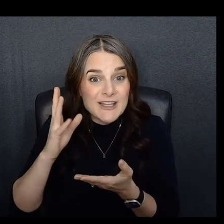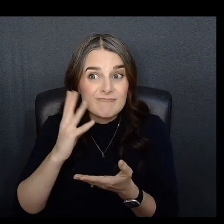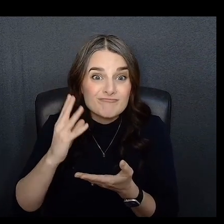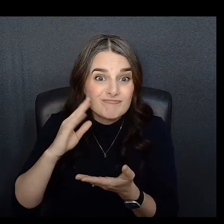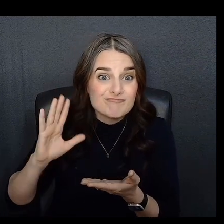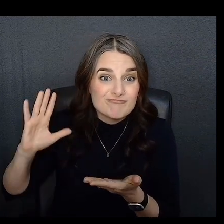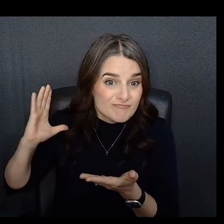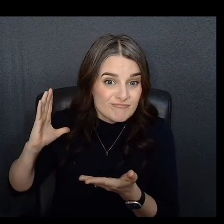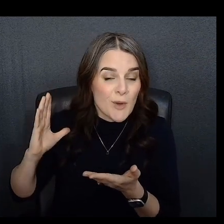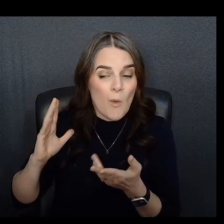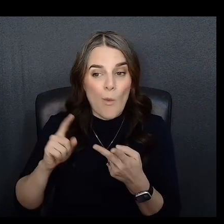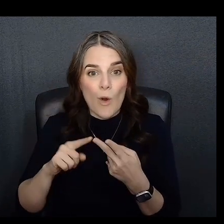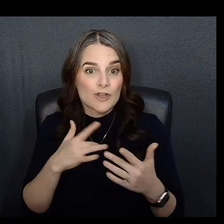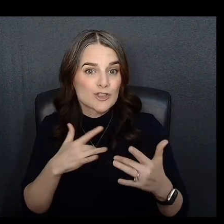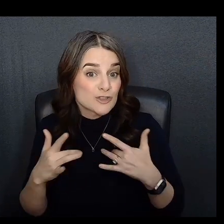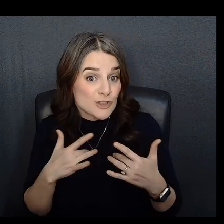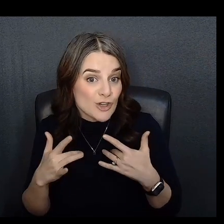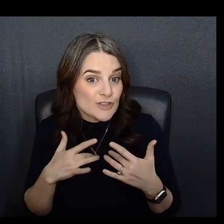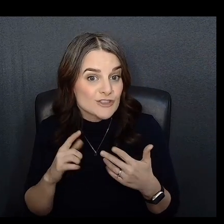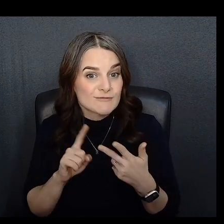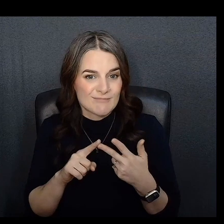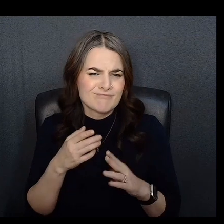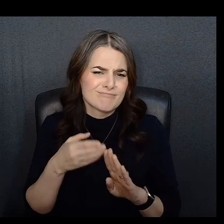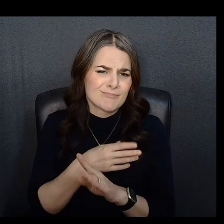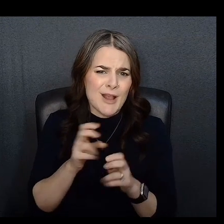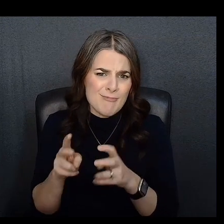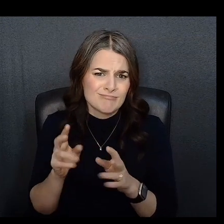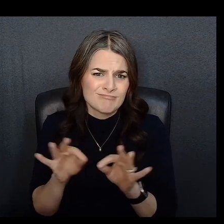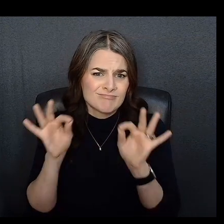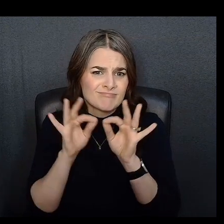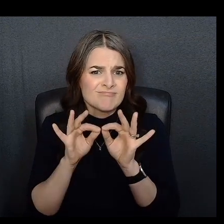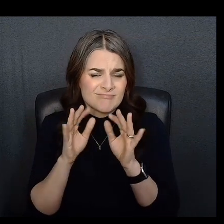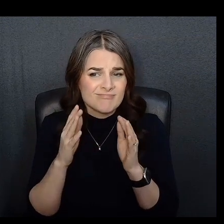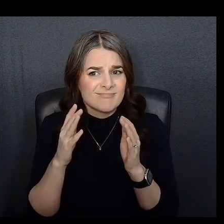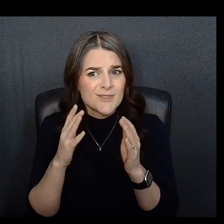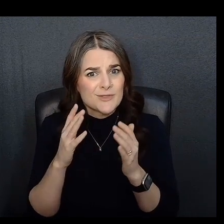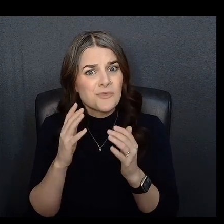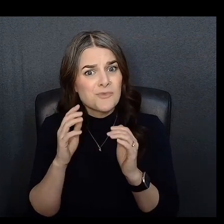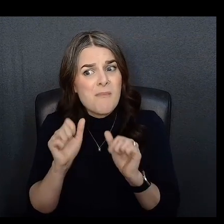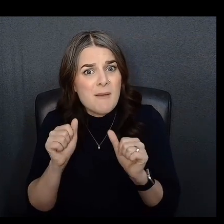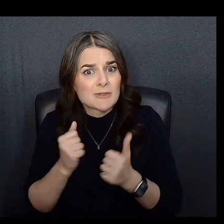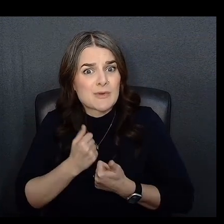So it's really important to be able to express all of those types of things.